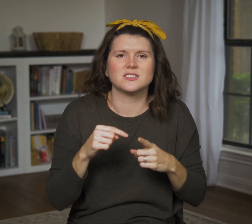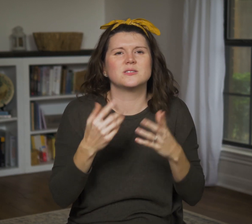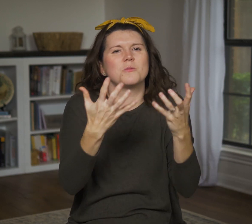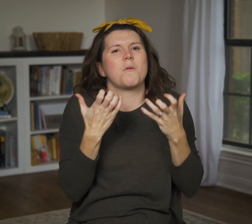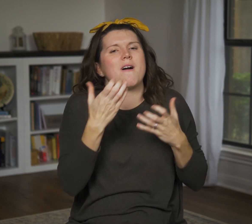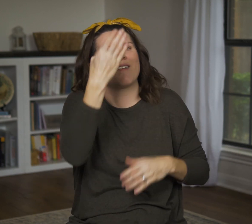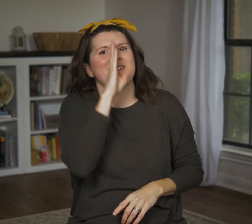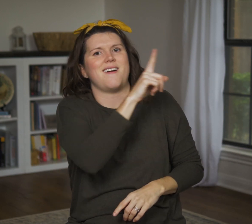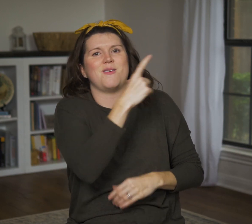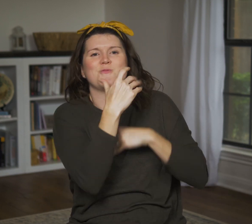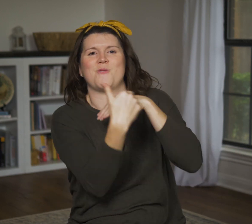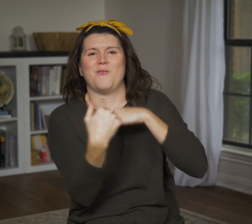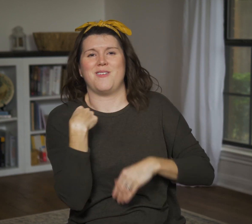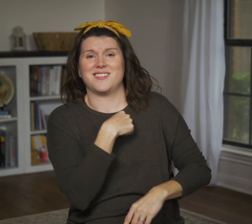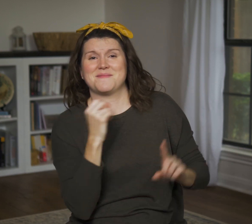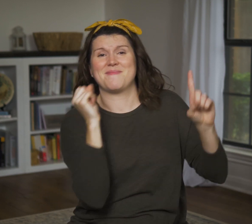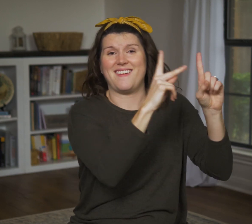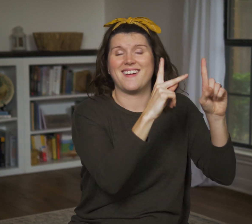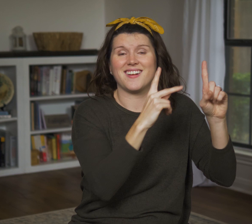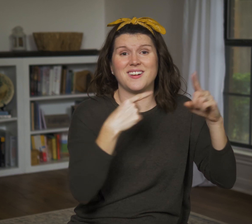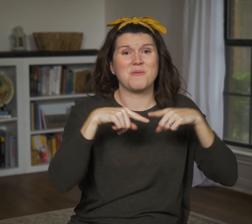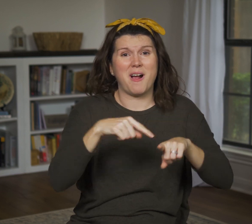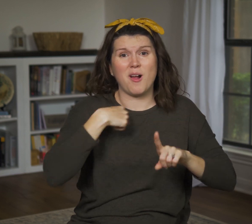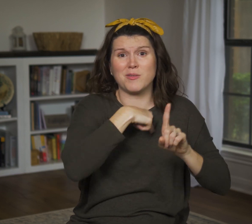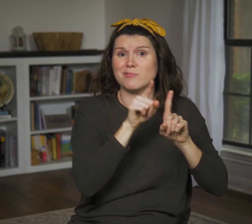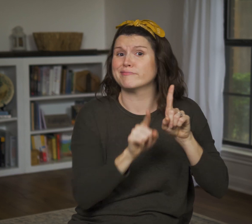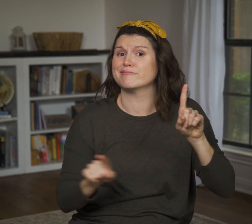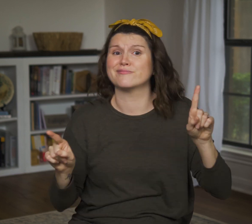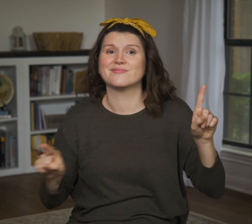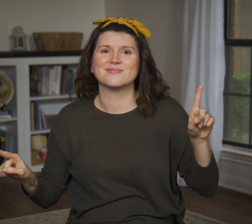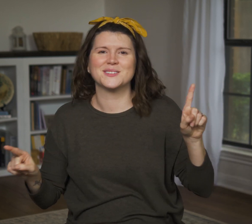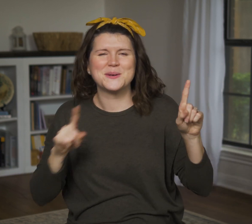we want a God who calls us back to Him when we stray!